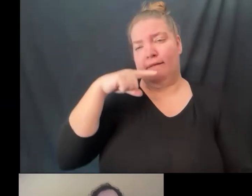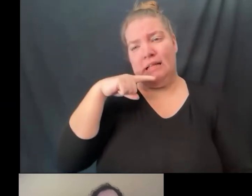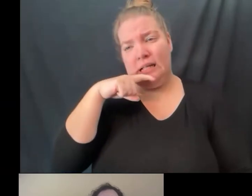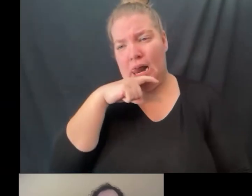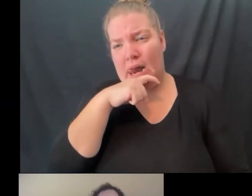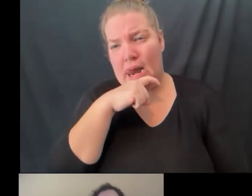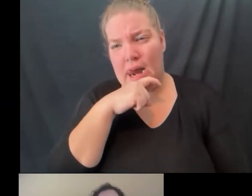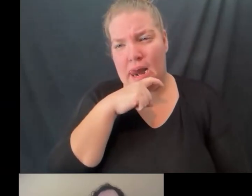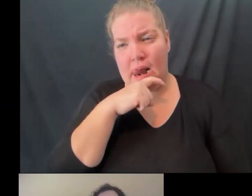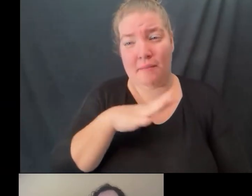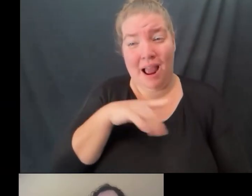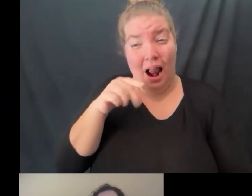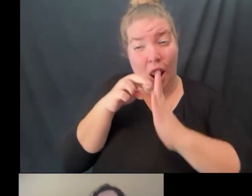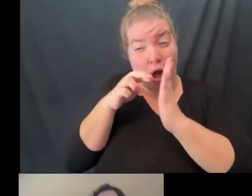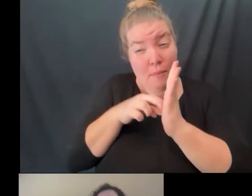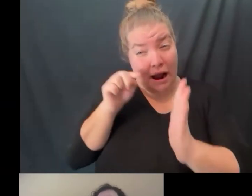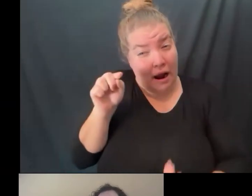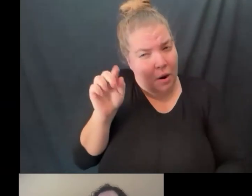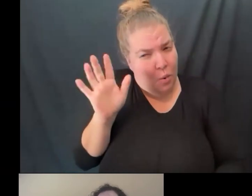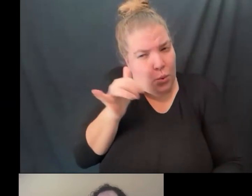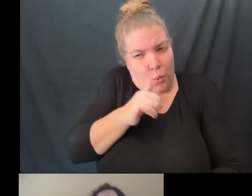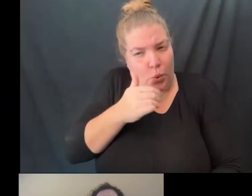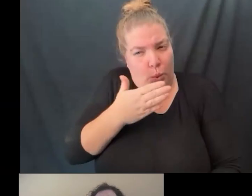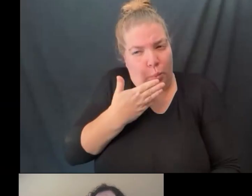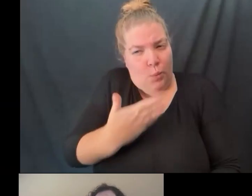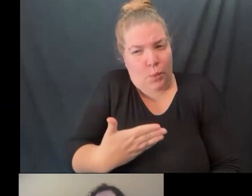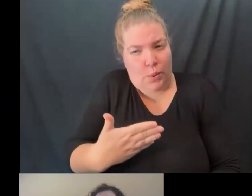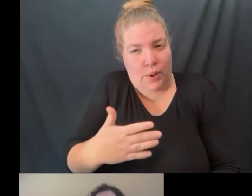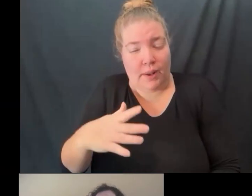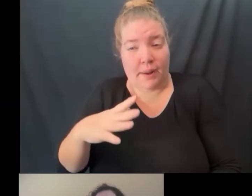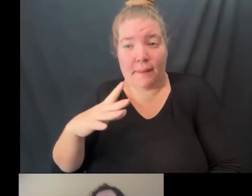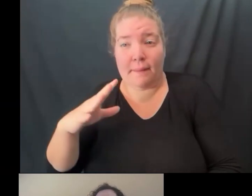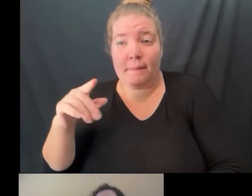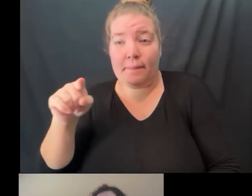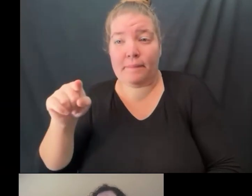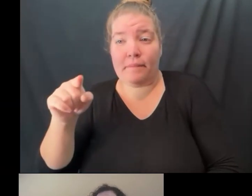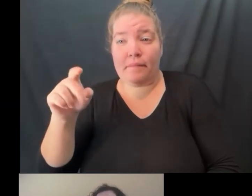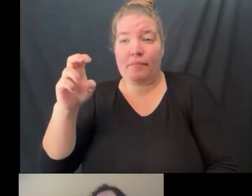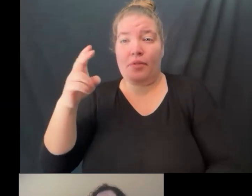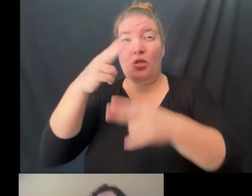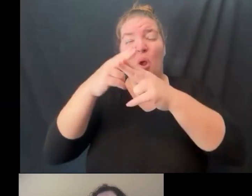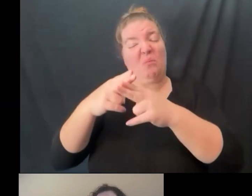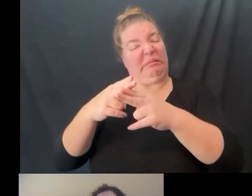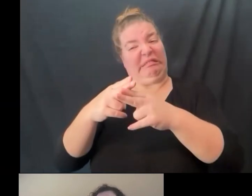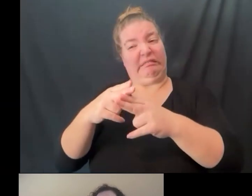It may take a while to roll off your tongue, but it's a wonderful thing, except for its name. So I'm going to unpack that for you shortly.